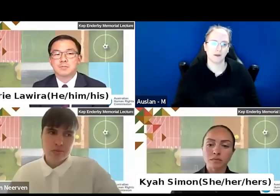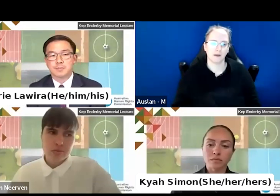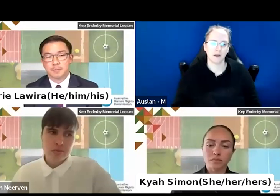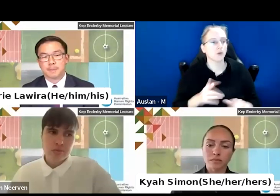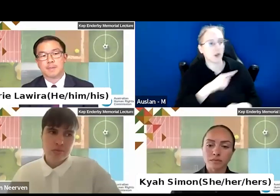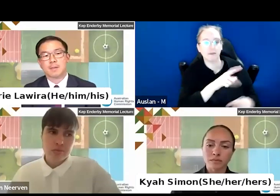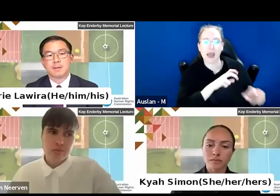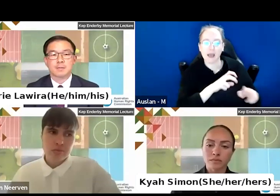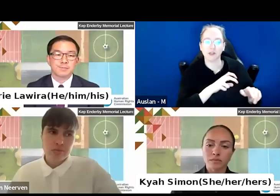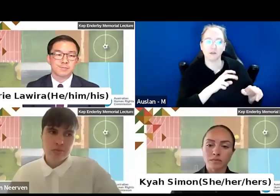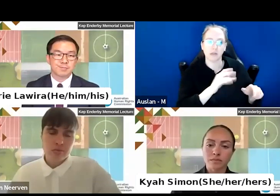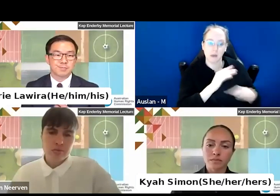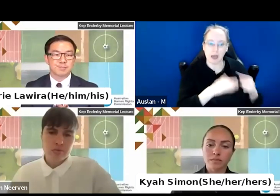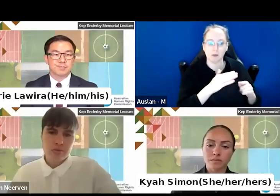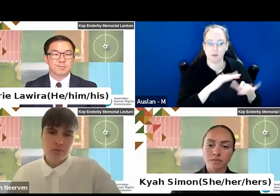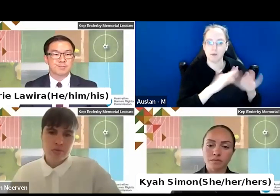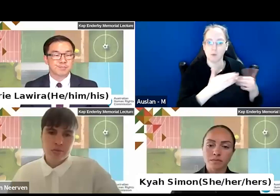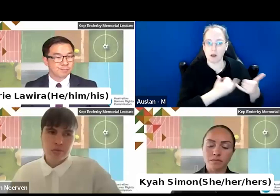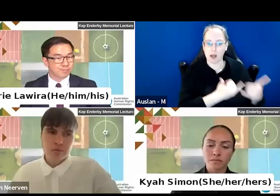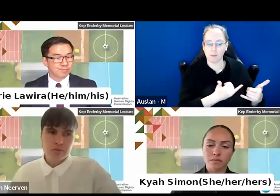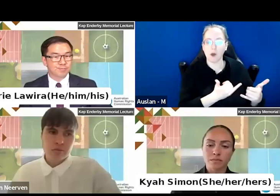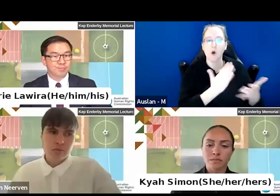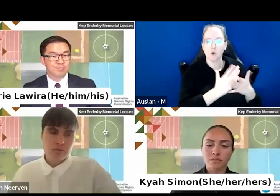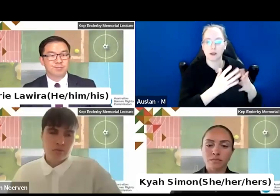were really came out through the human rights impact assessment.